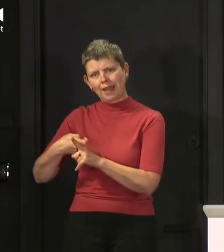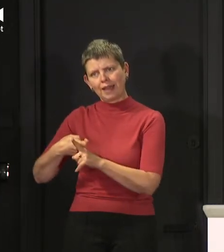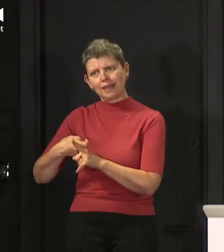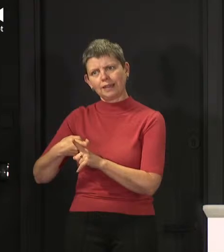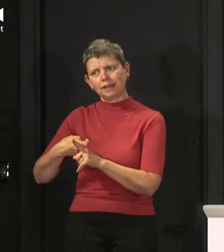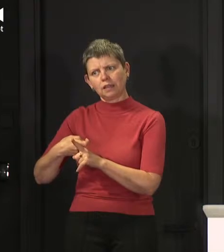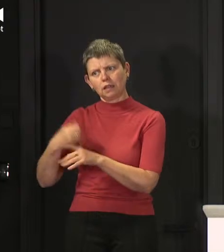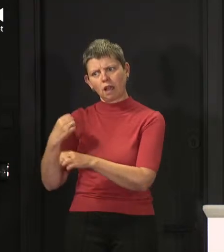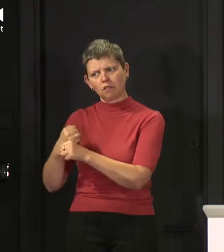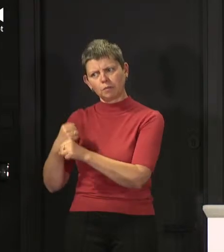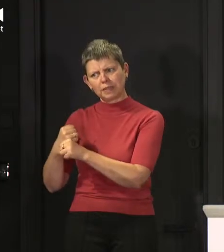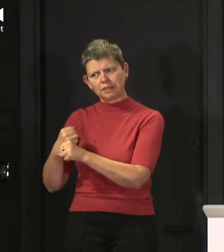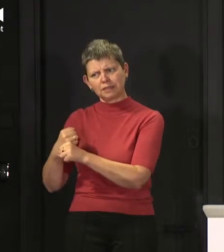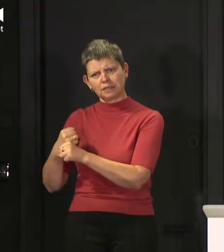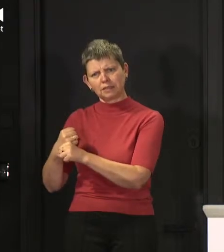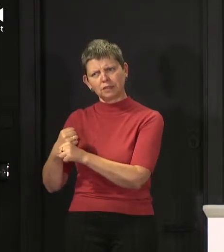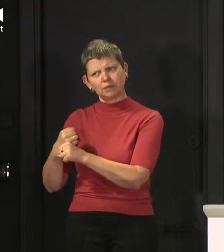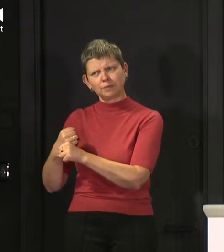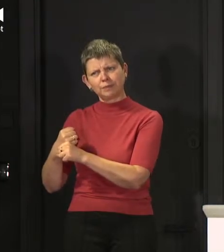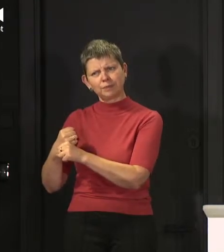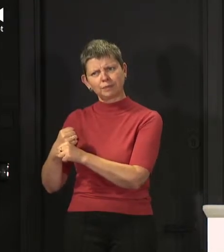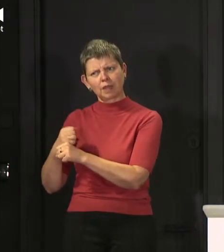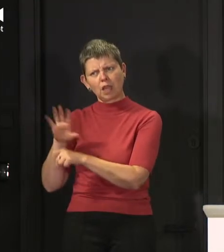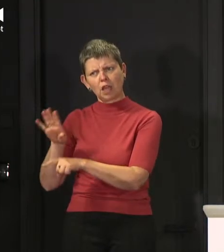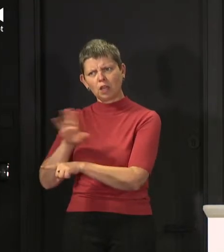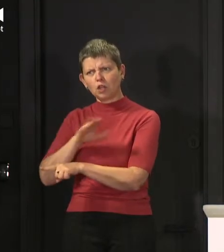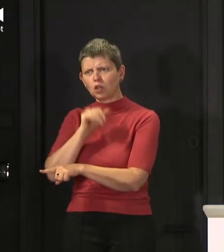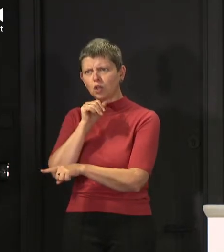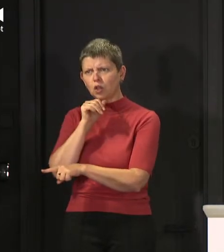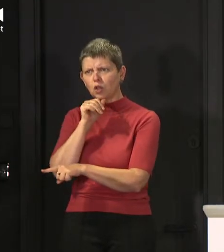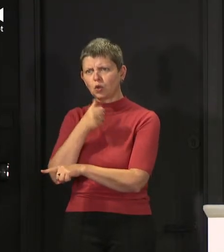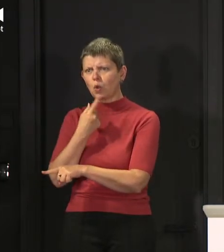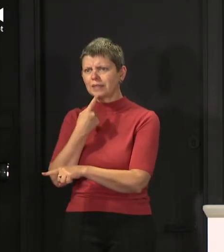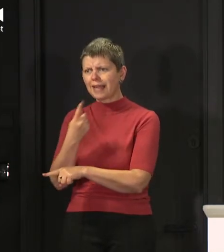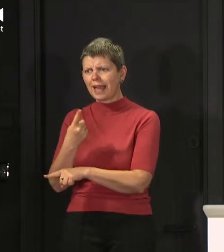certainly not sure they should be suggesting, that it wouldn't operate in a way in Scotland